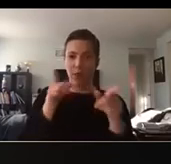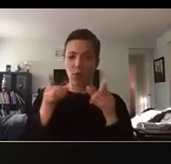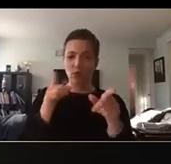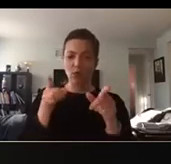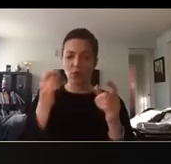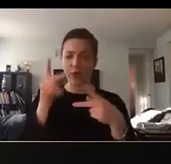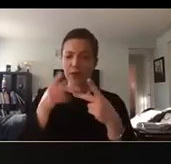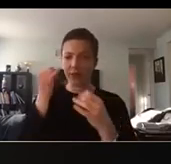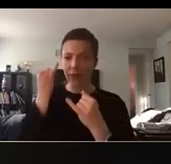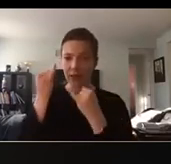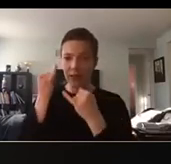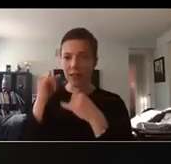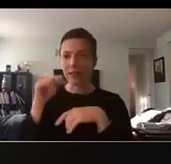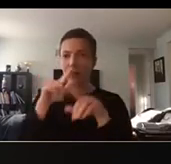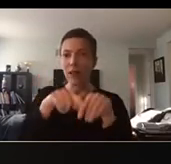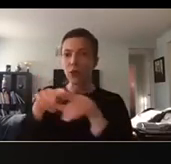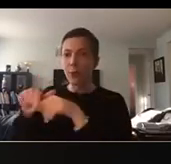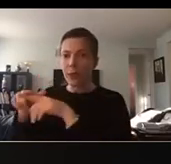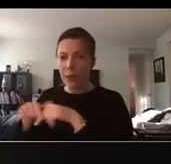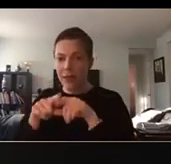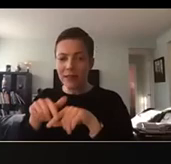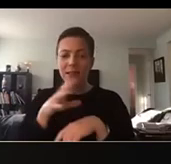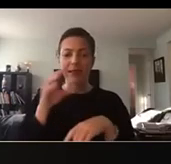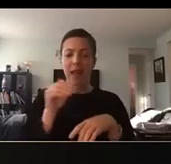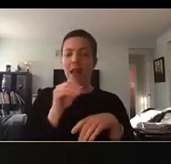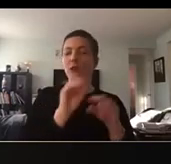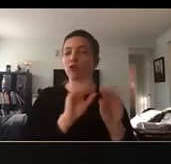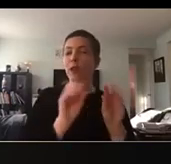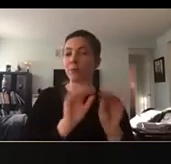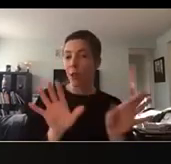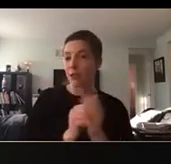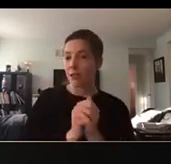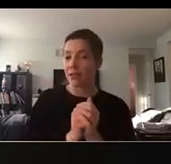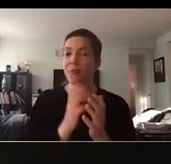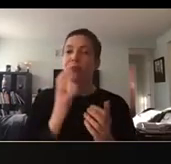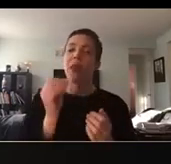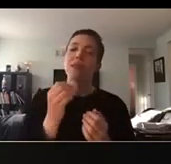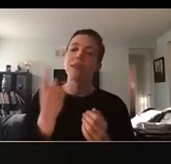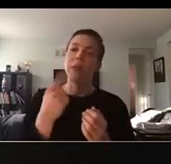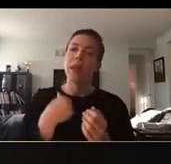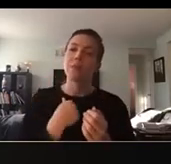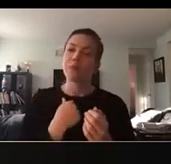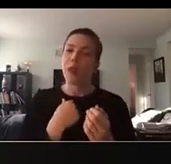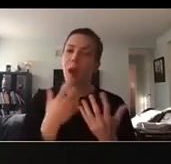relationship actually between these two ideas into dependency as well as transparency.